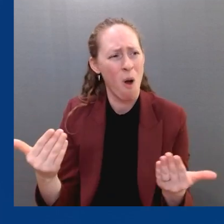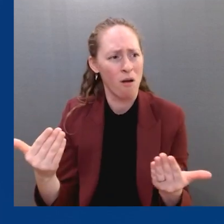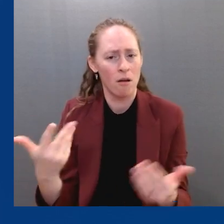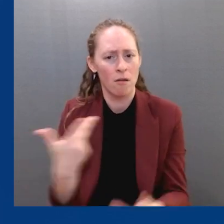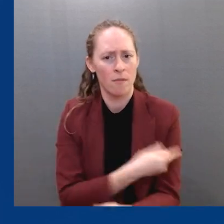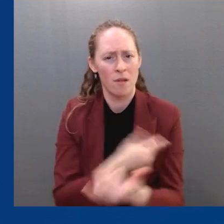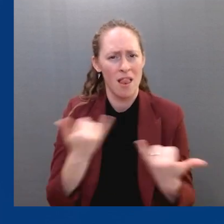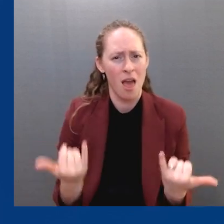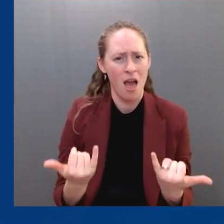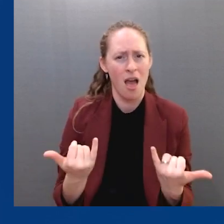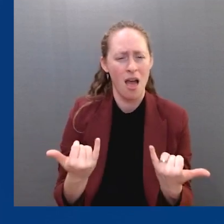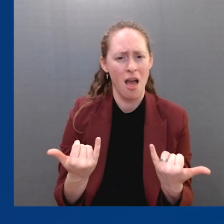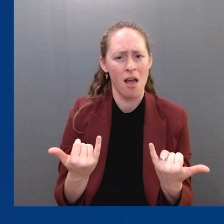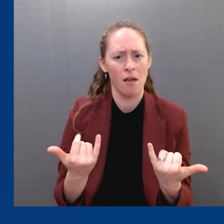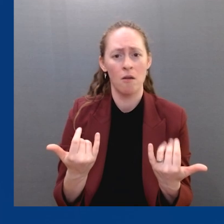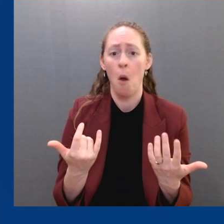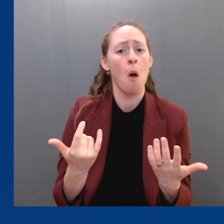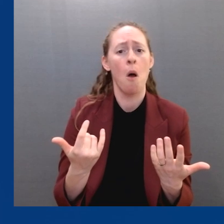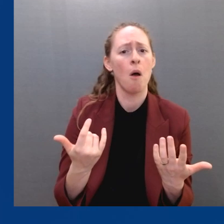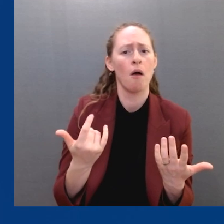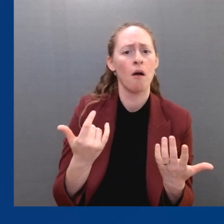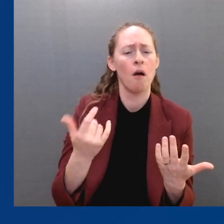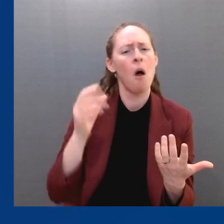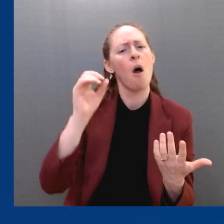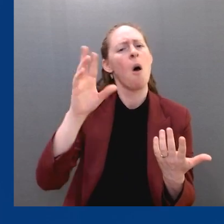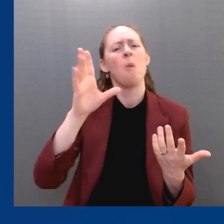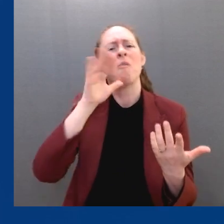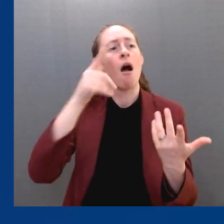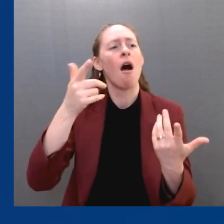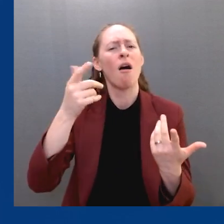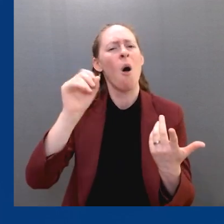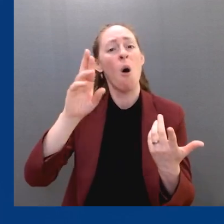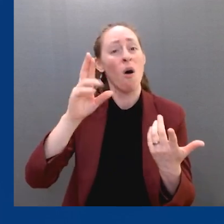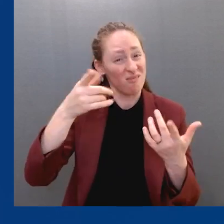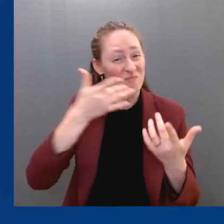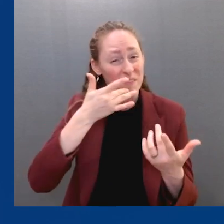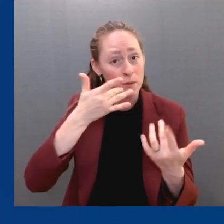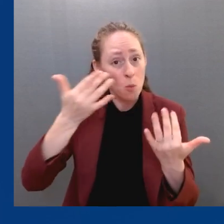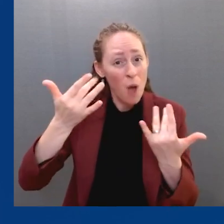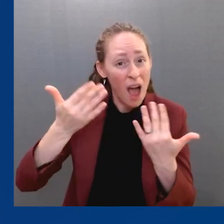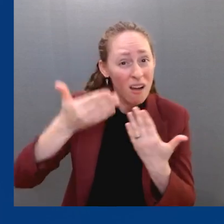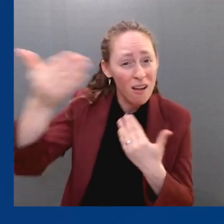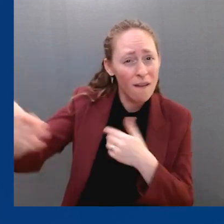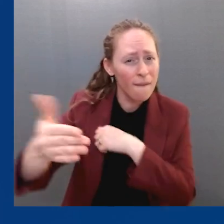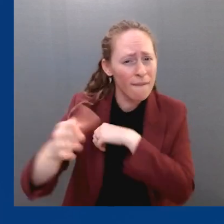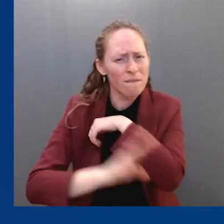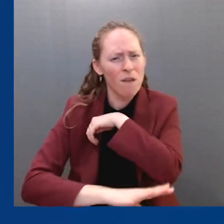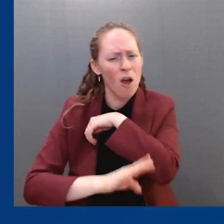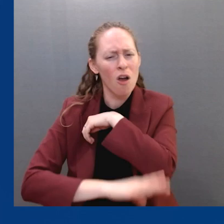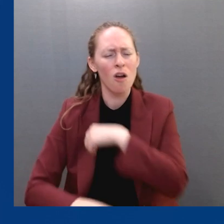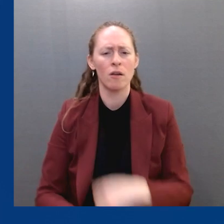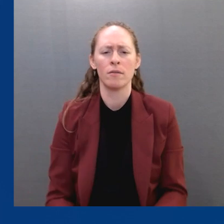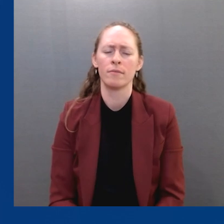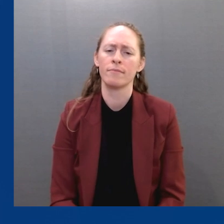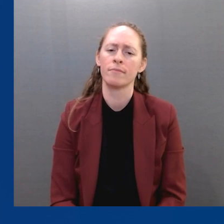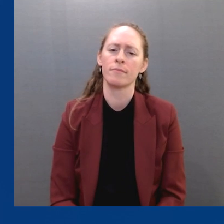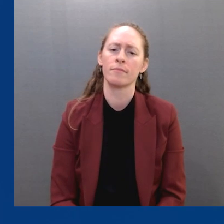And I guess one other follow up on The Age. I know you say that this is a decision for the FDA and for the CDC,